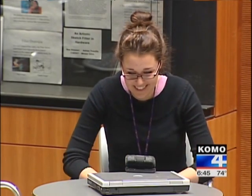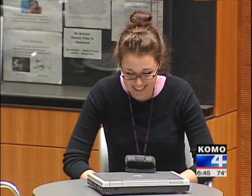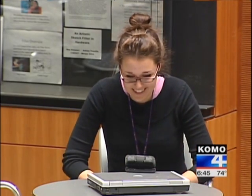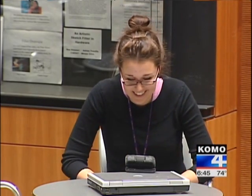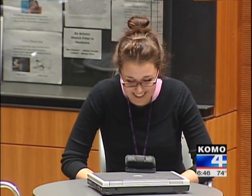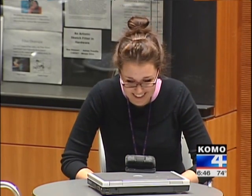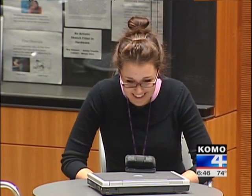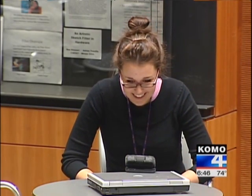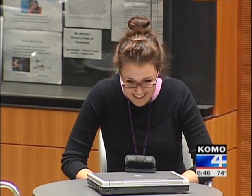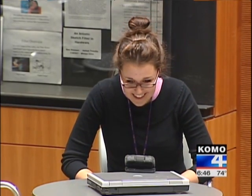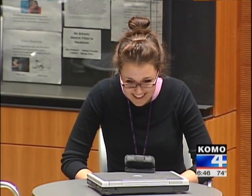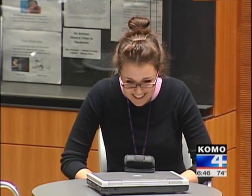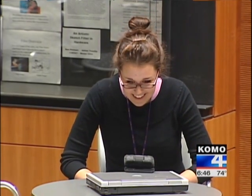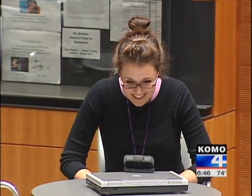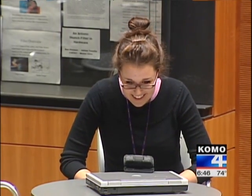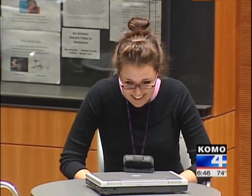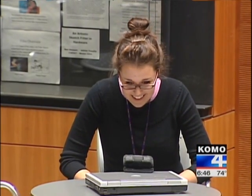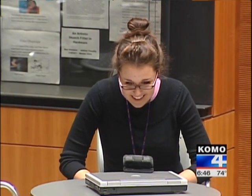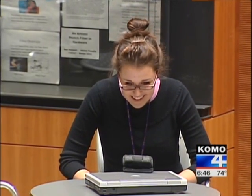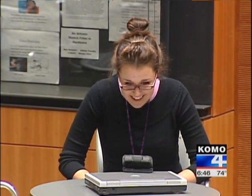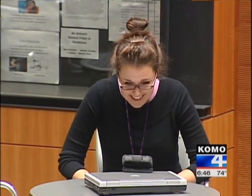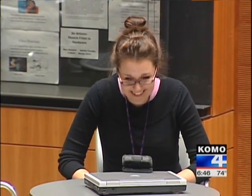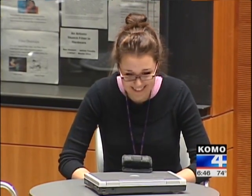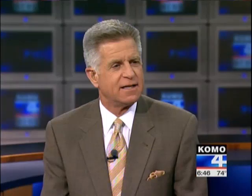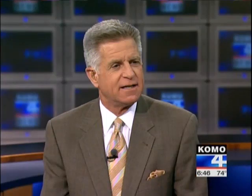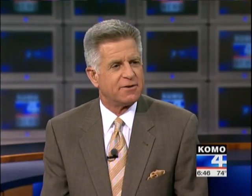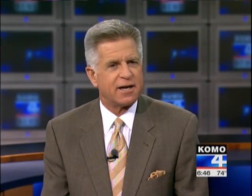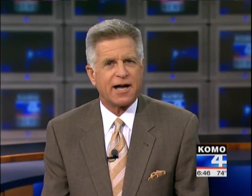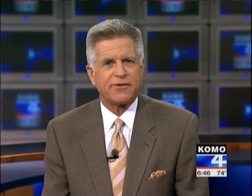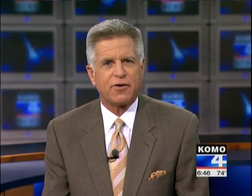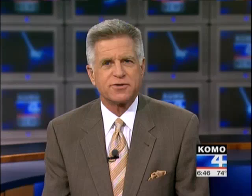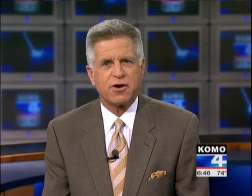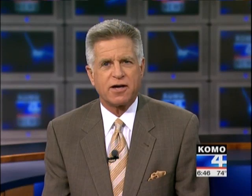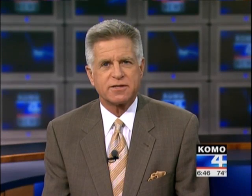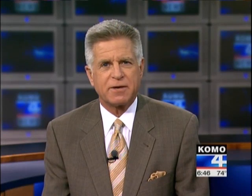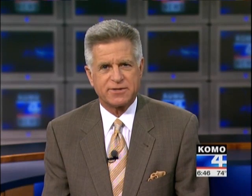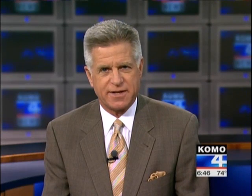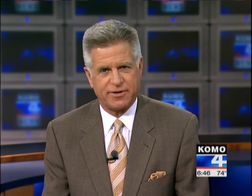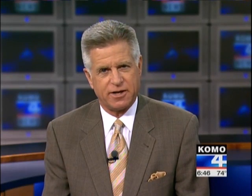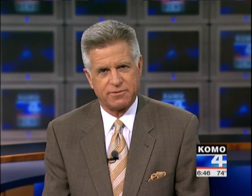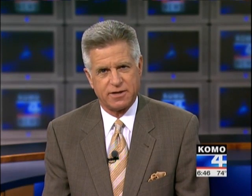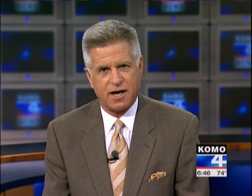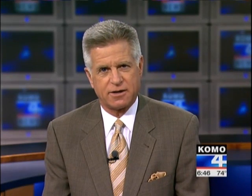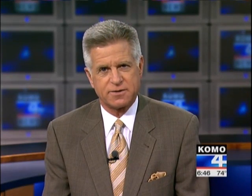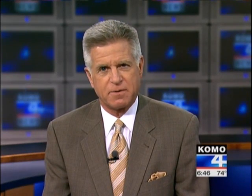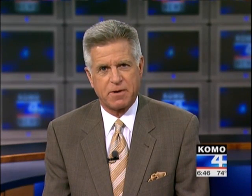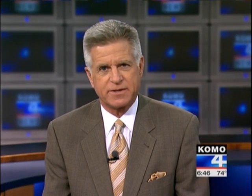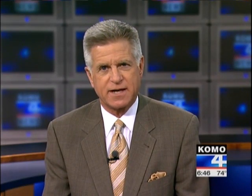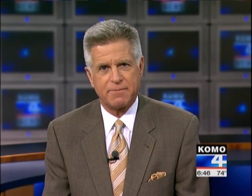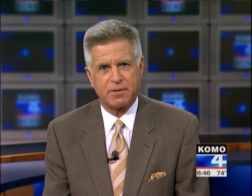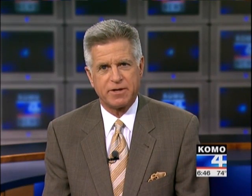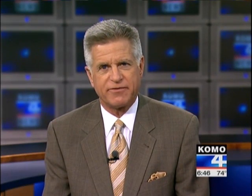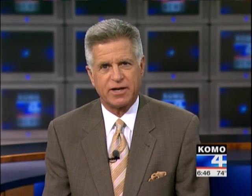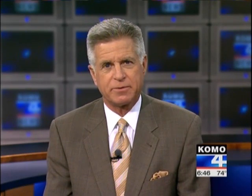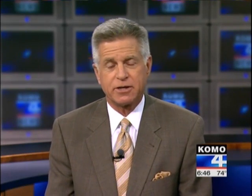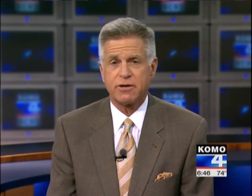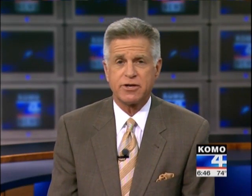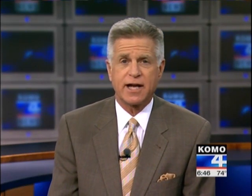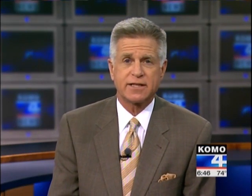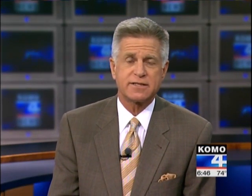Reporting in Seattle, Lucas Mack, KOMO 4 News. Right now the phones cost about $700, but by the time they'll be available here